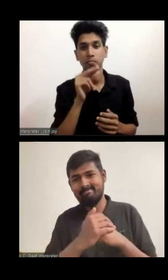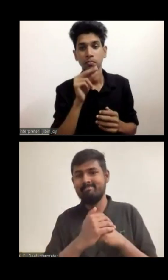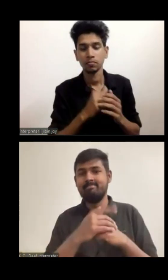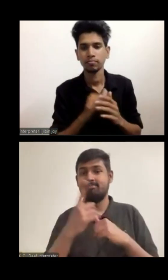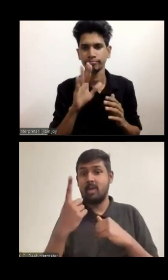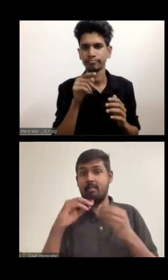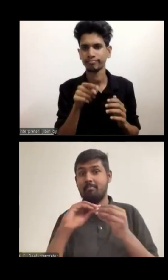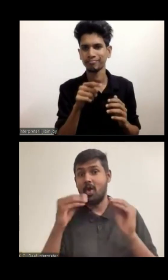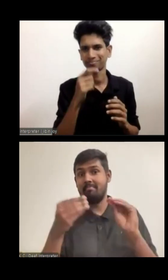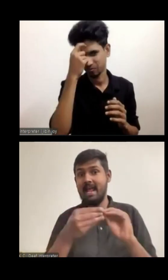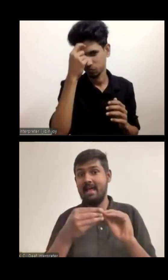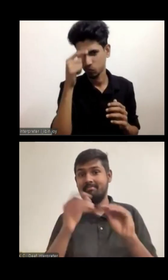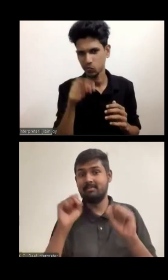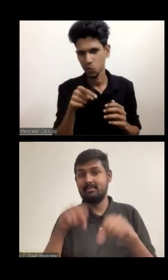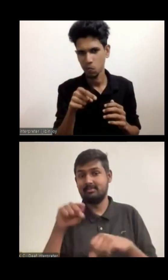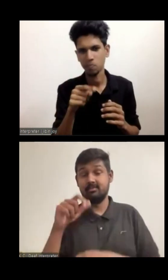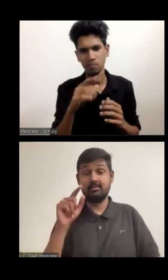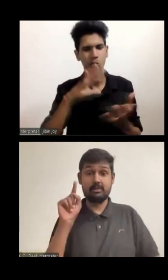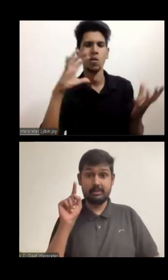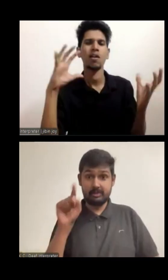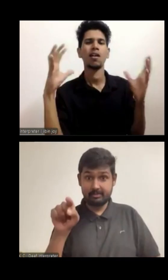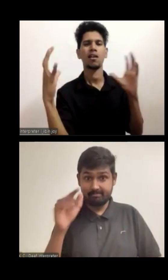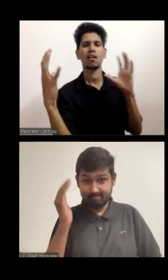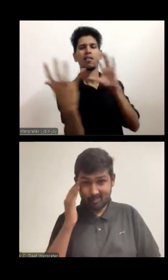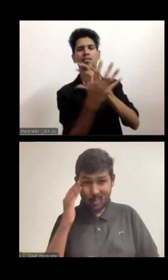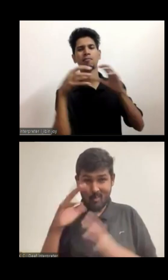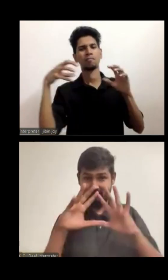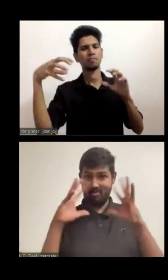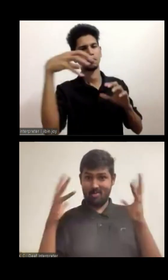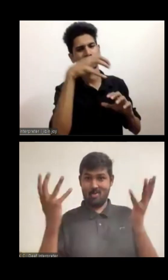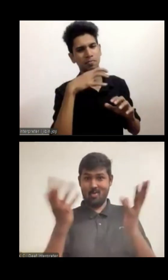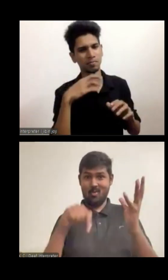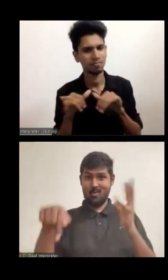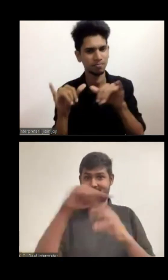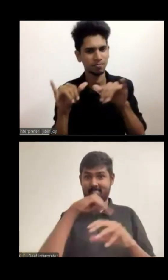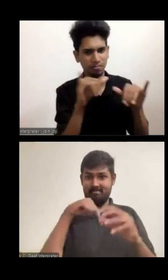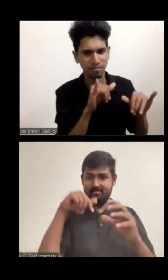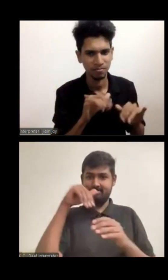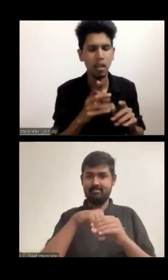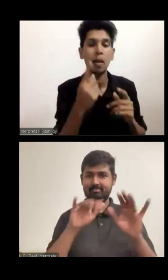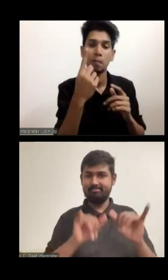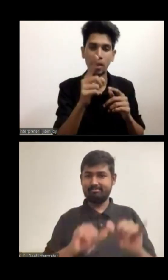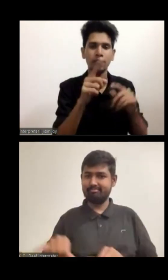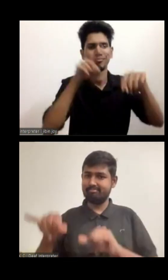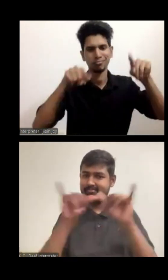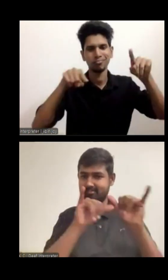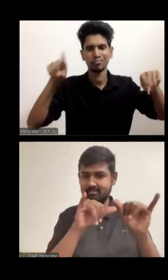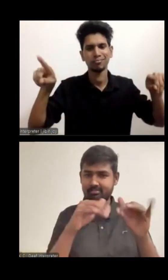More prevalent... In some part of the world... Than let's say others... You know... You always have variations... And this is happening because... You know...